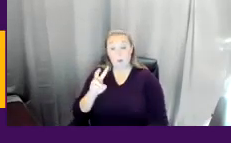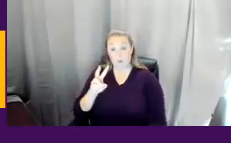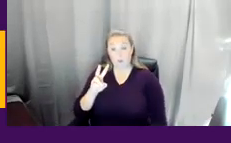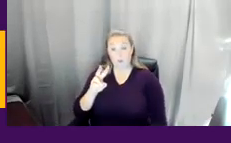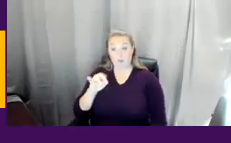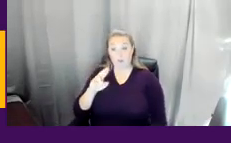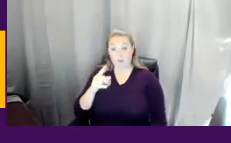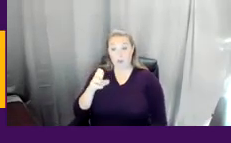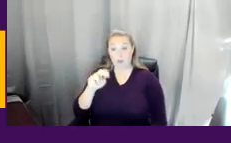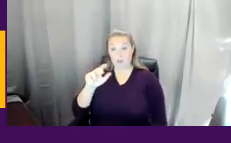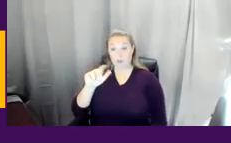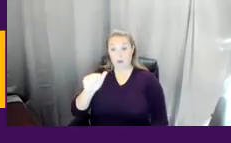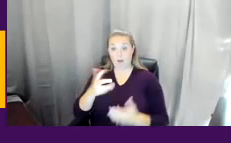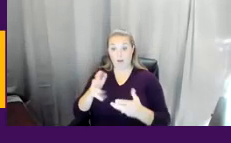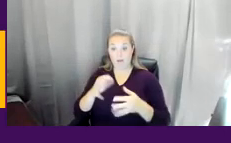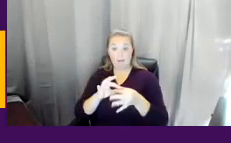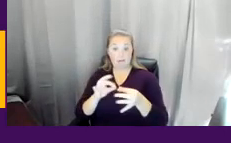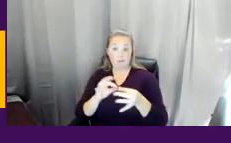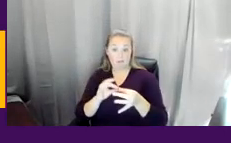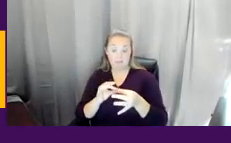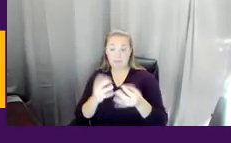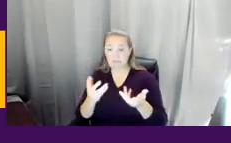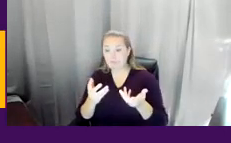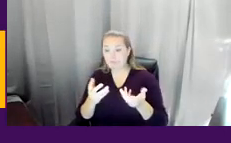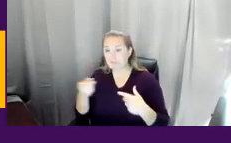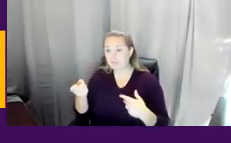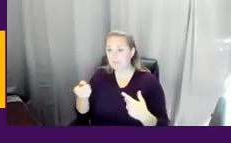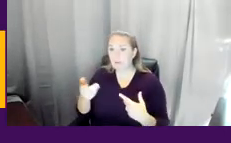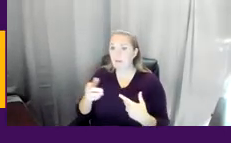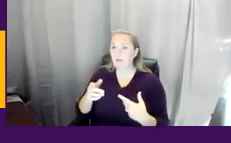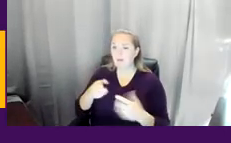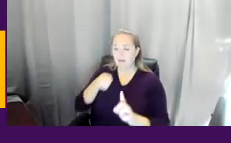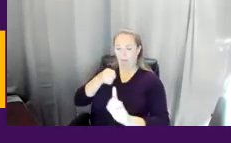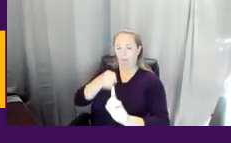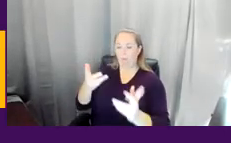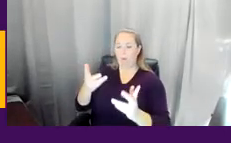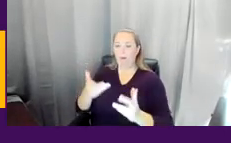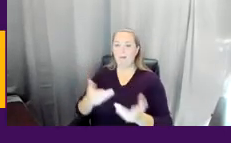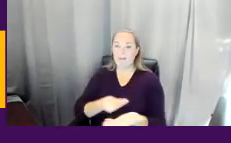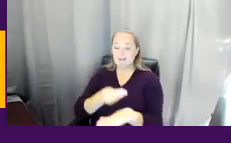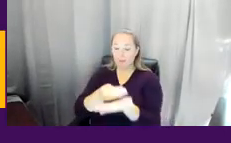LITTLE BIT MORE INTO THE DETAILS OF THIS FUNDING